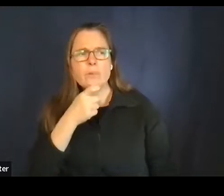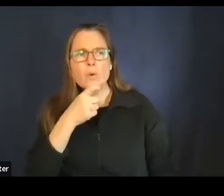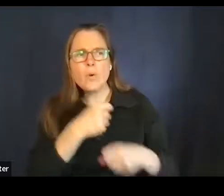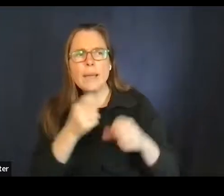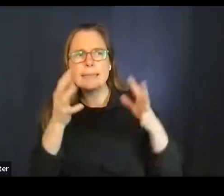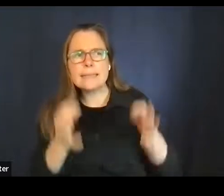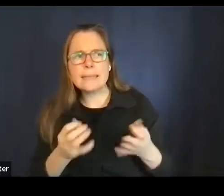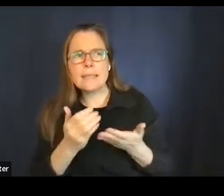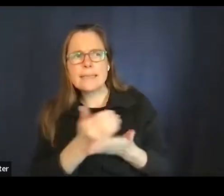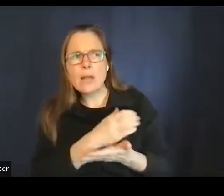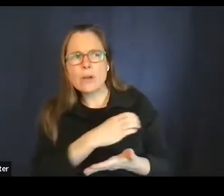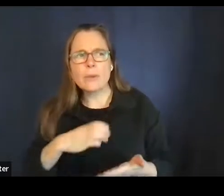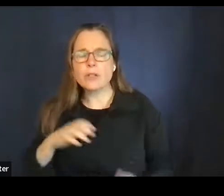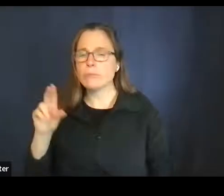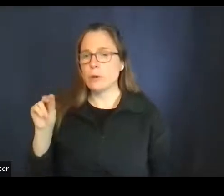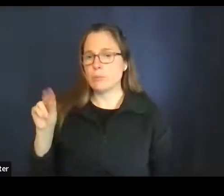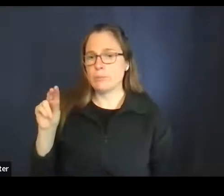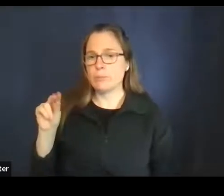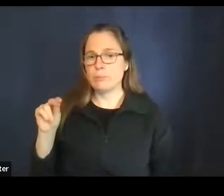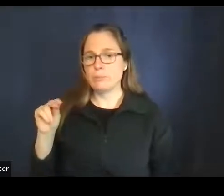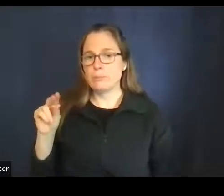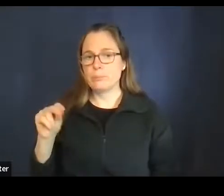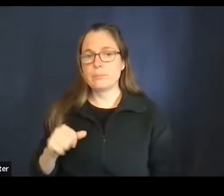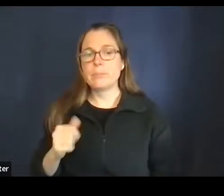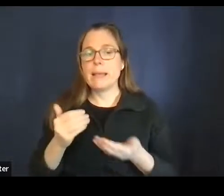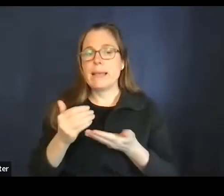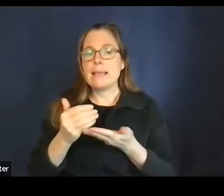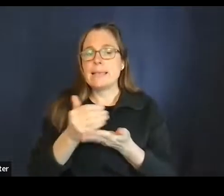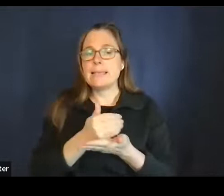That is not the salary commission's decision. The salary commission sets the salaries for the elected officials.